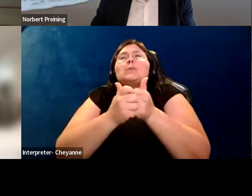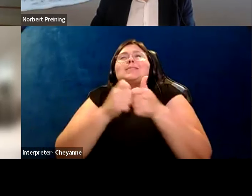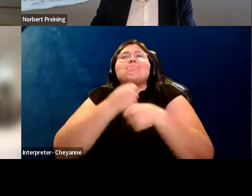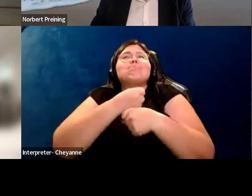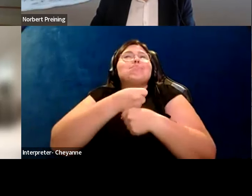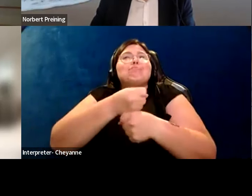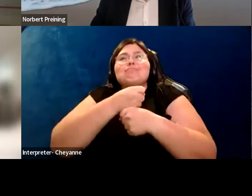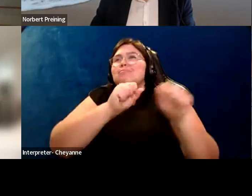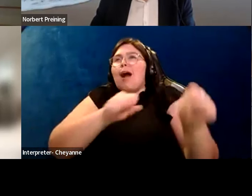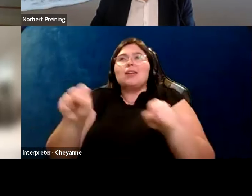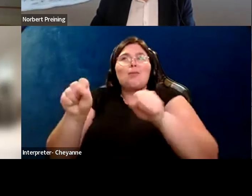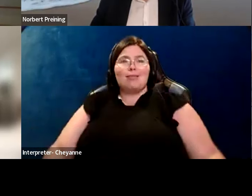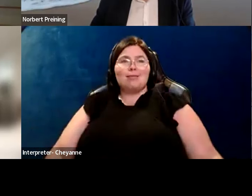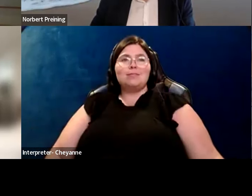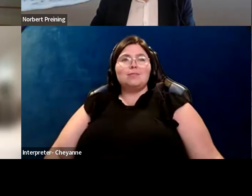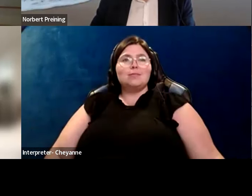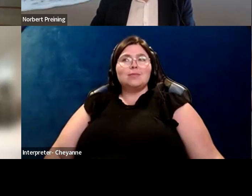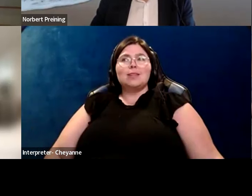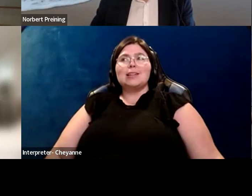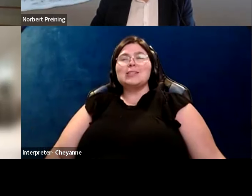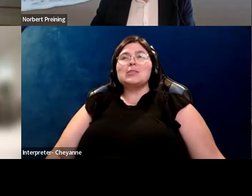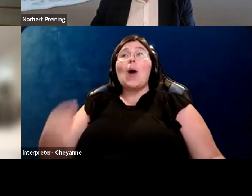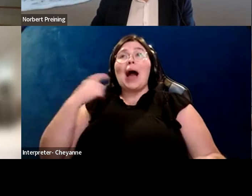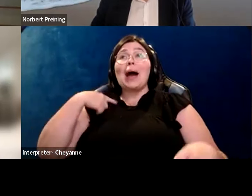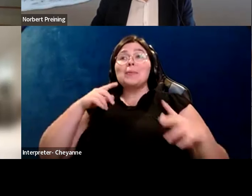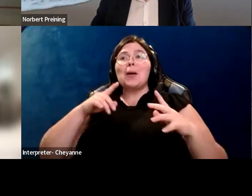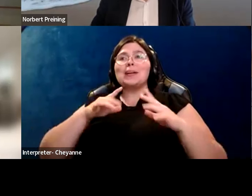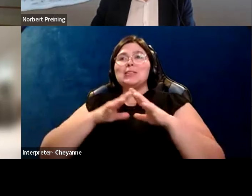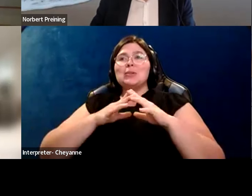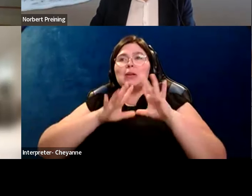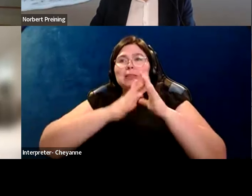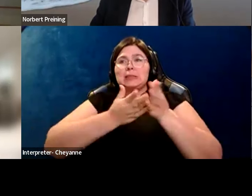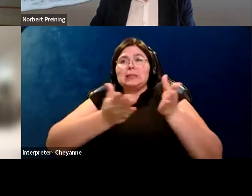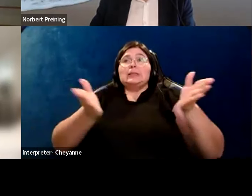So, yeah, I think I'm just going to broaden the tent as far as I can and say, why not both?